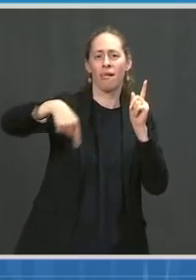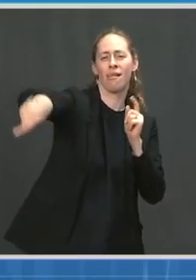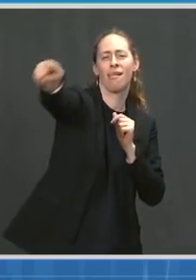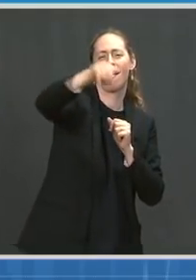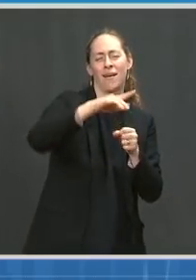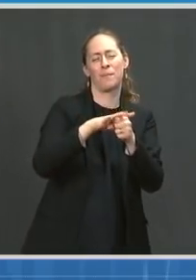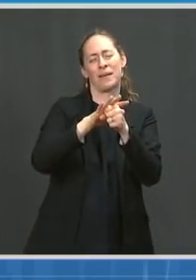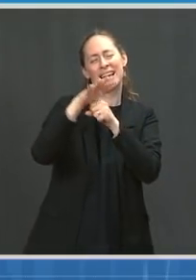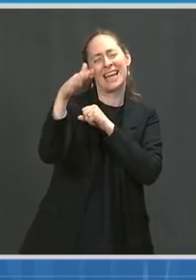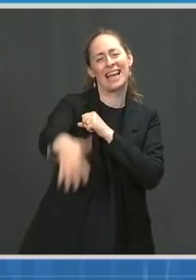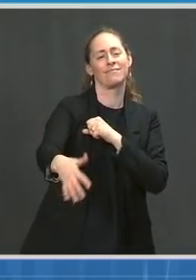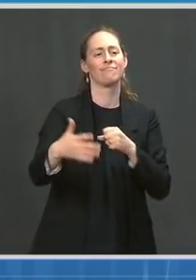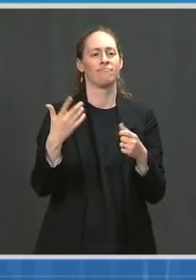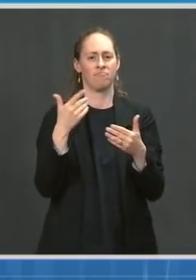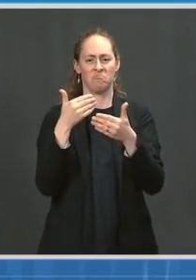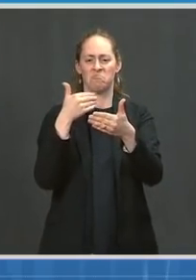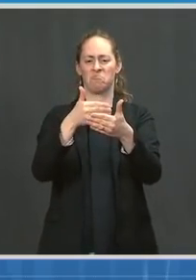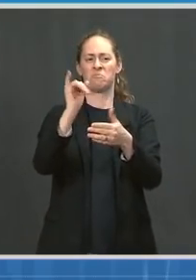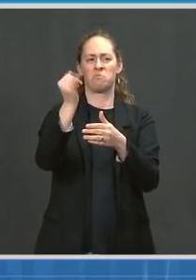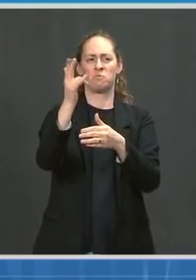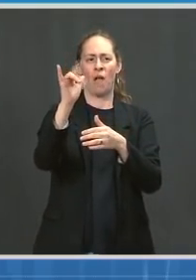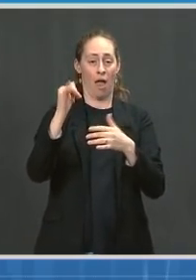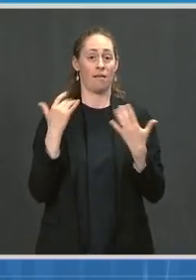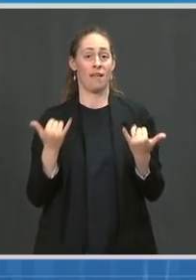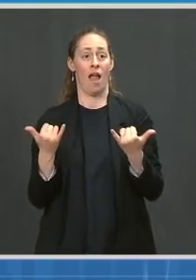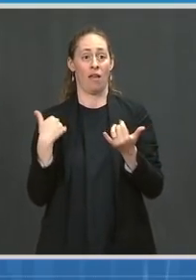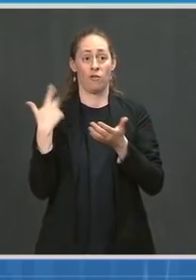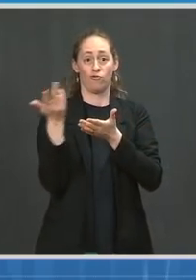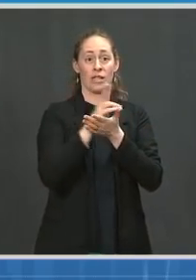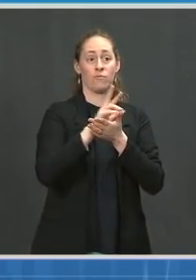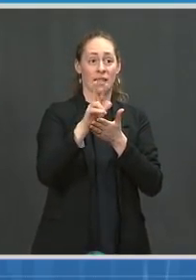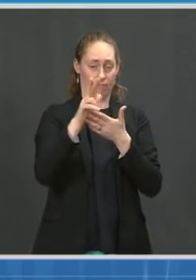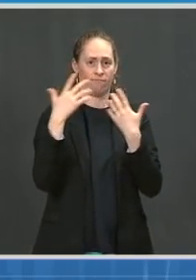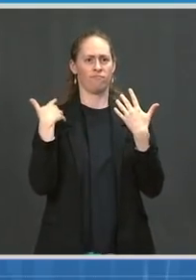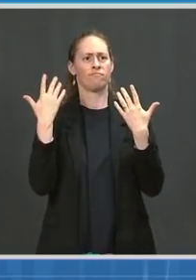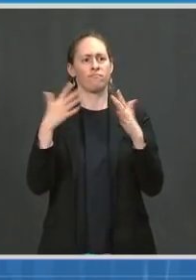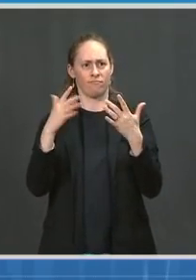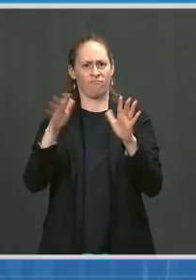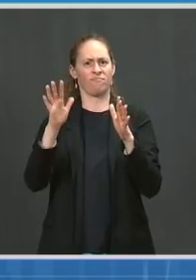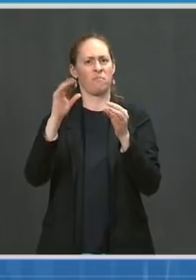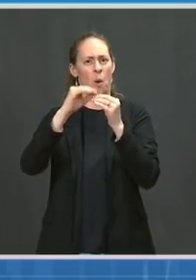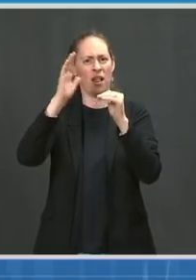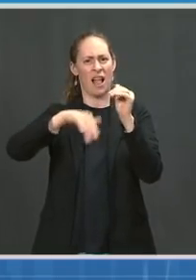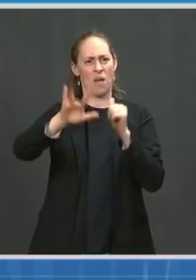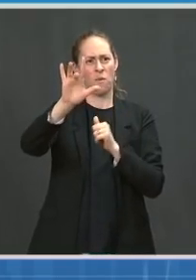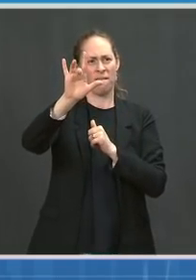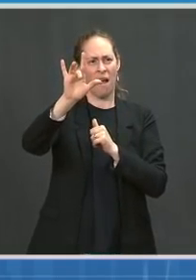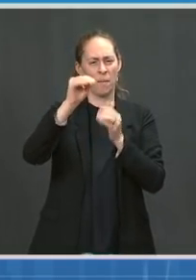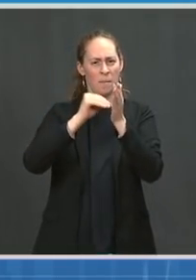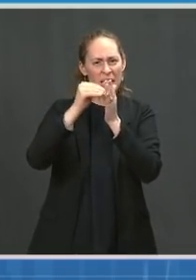Over the last few weeks, we've made more than 25 million doses of Pfizer and Moderna available to states, Tribes,